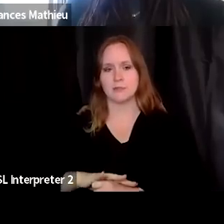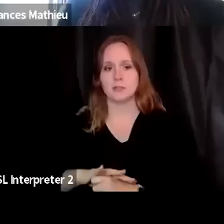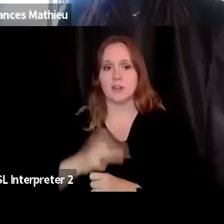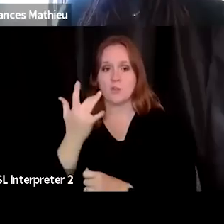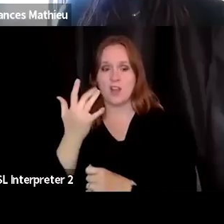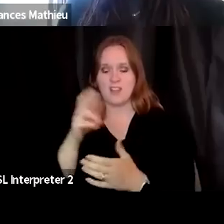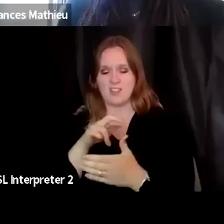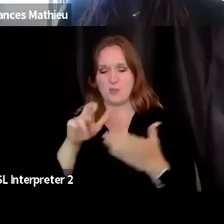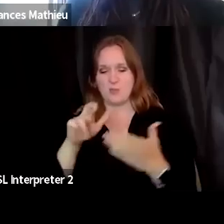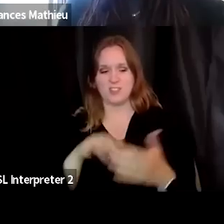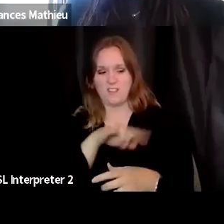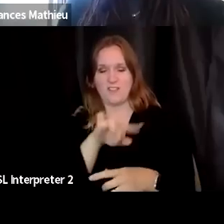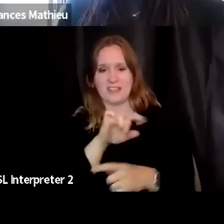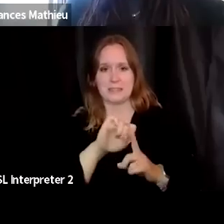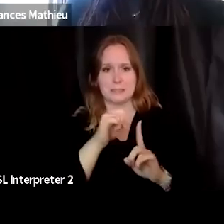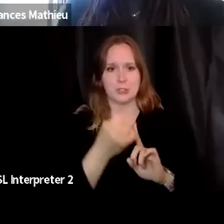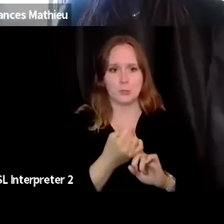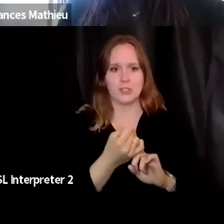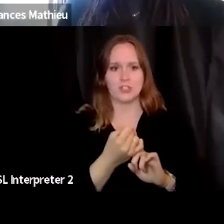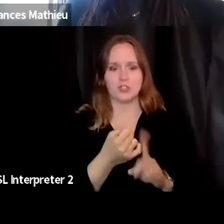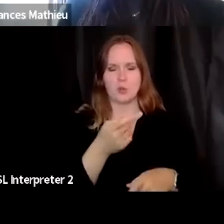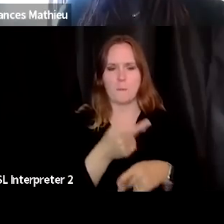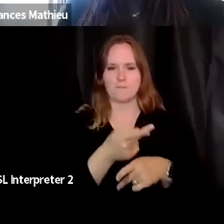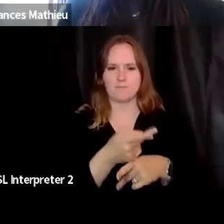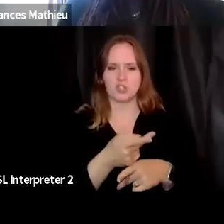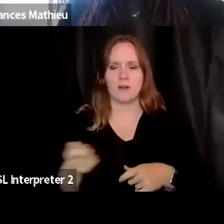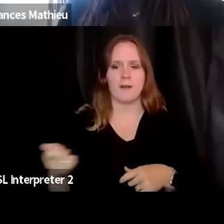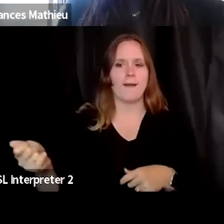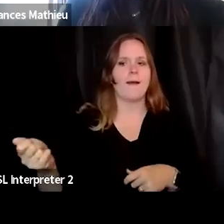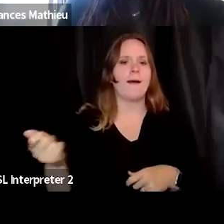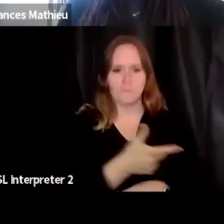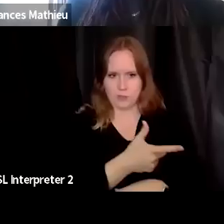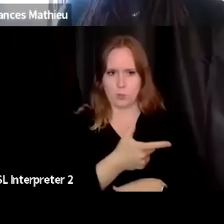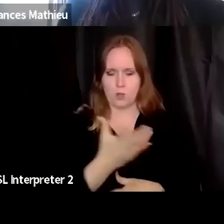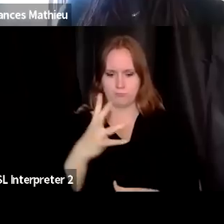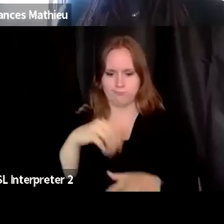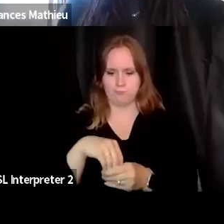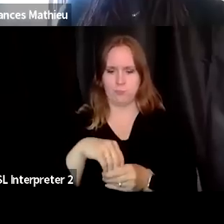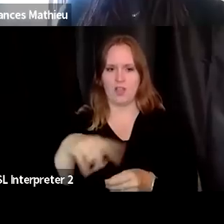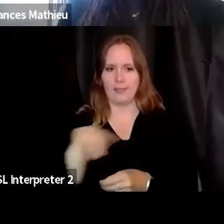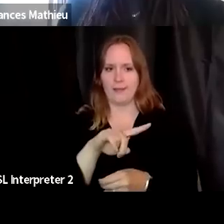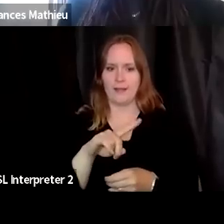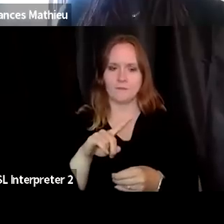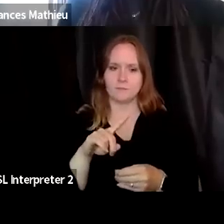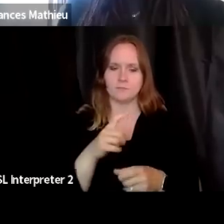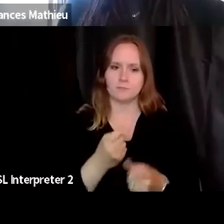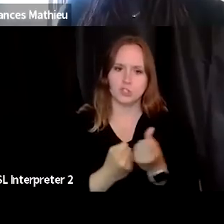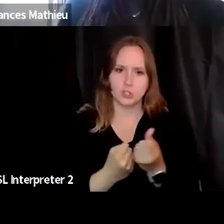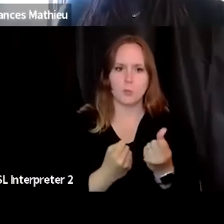So making sure everyone has support to manage burnout, disappointments, barriers to access.